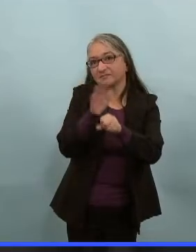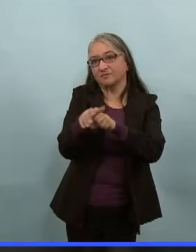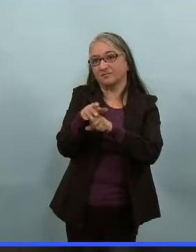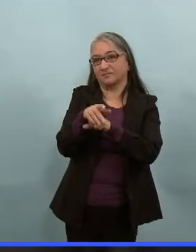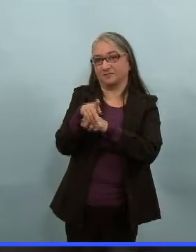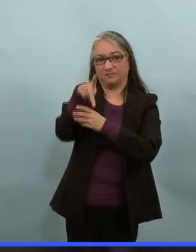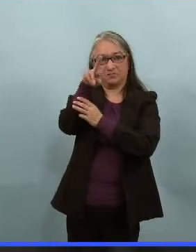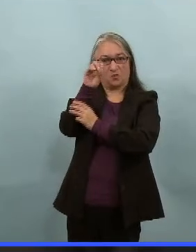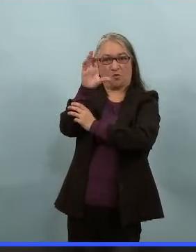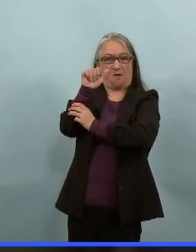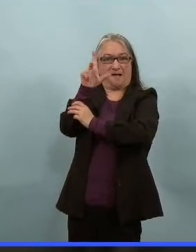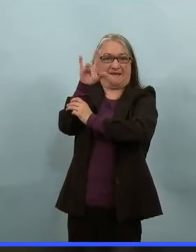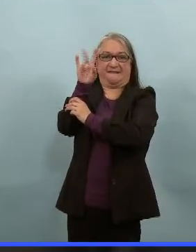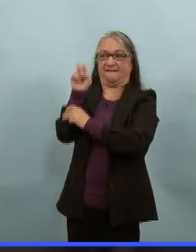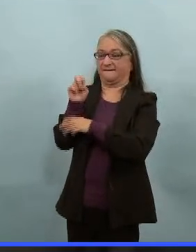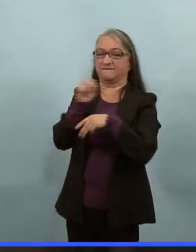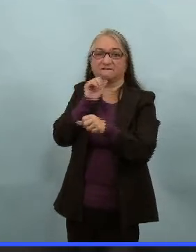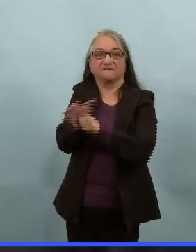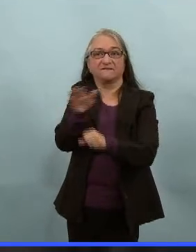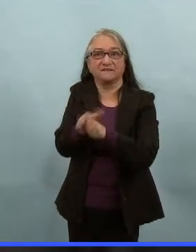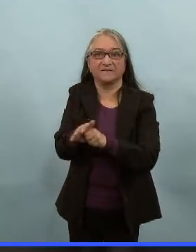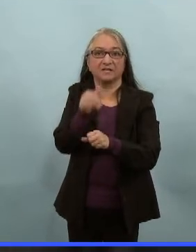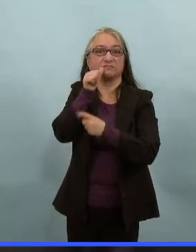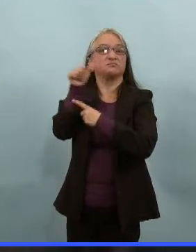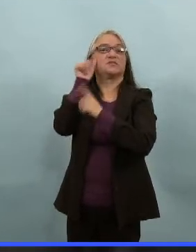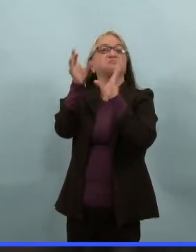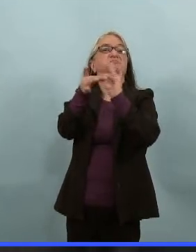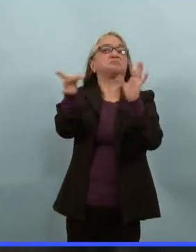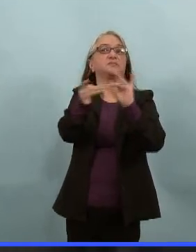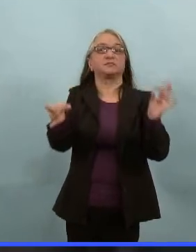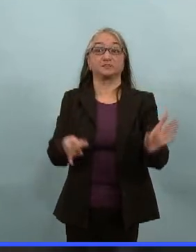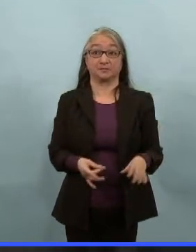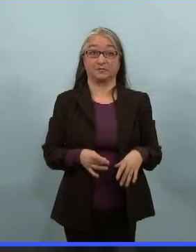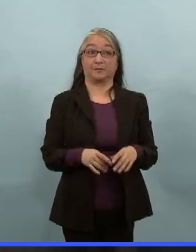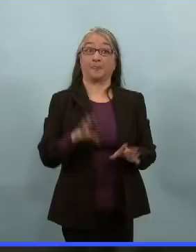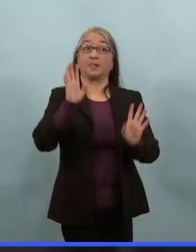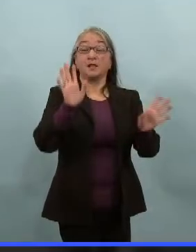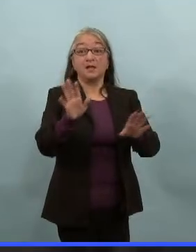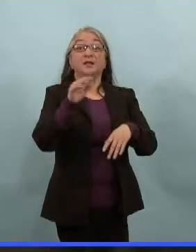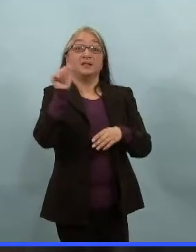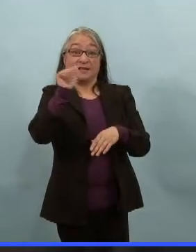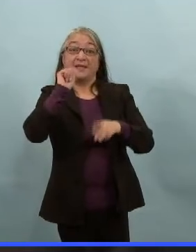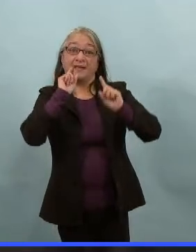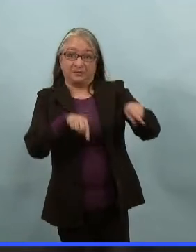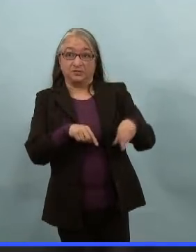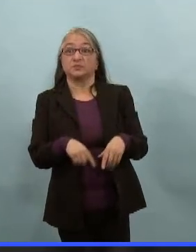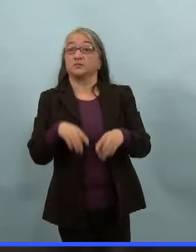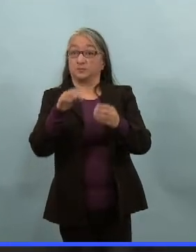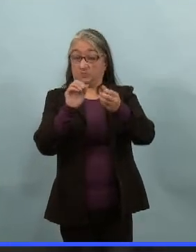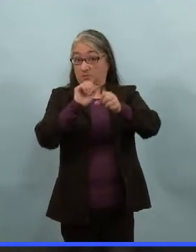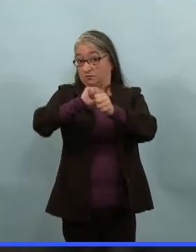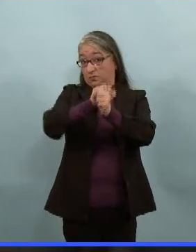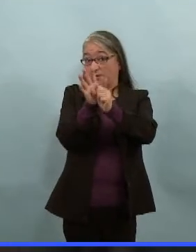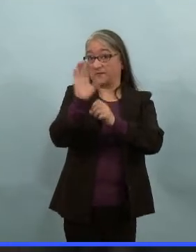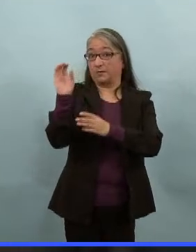exact impacts of omicron will be on our acute care system there will be an impact the question is how